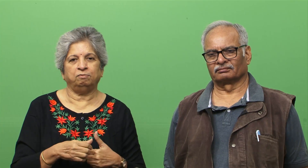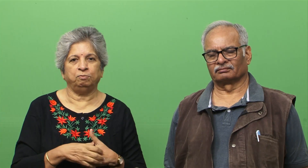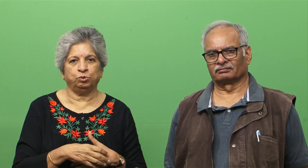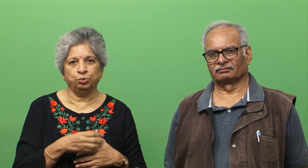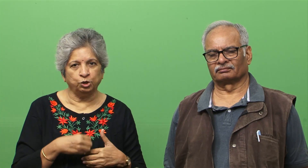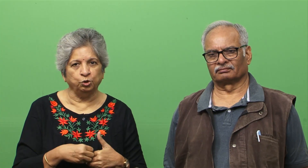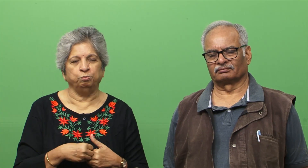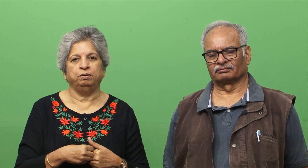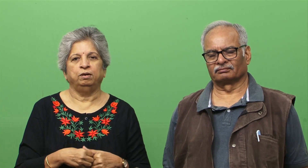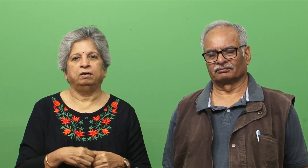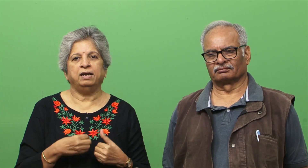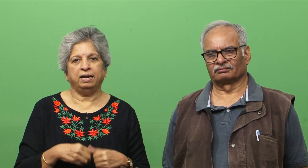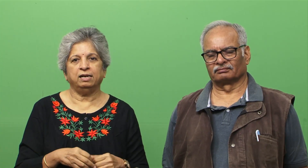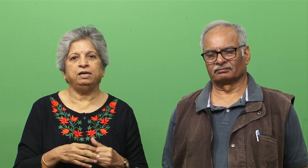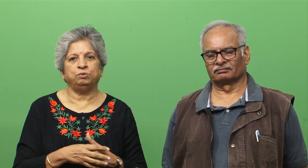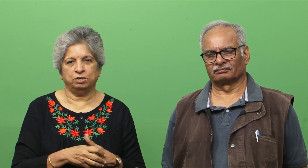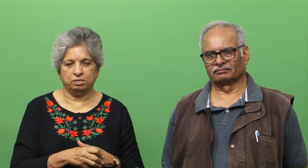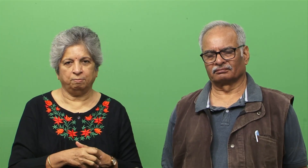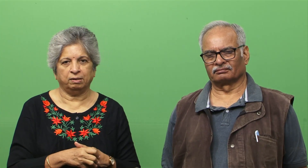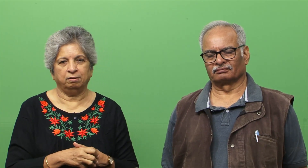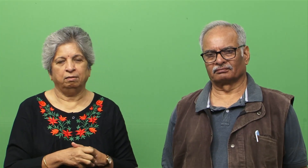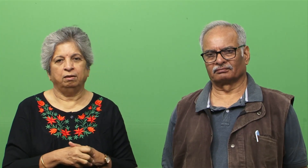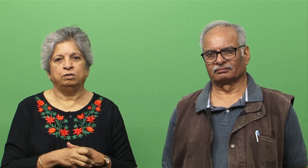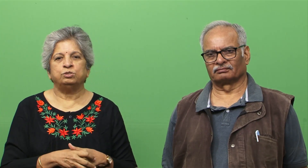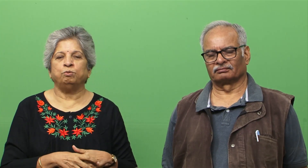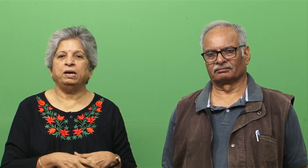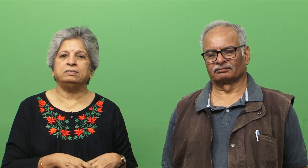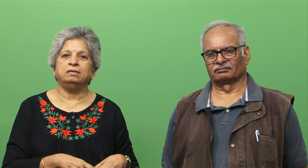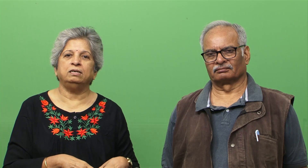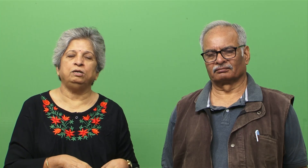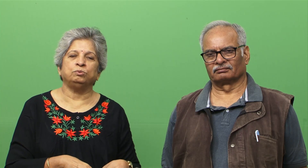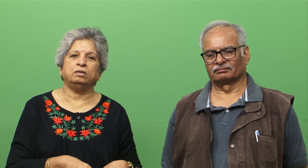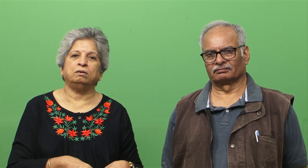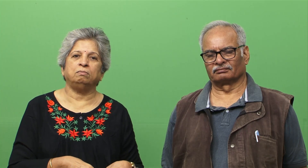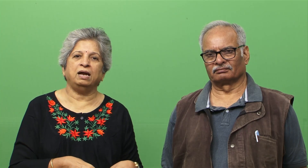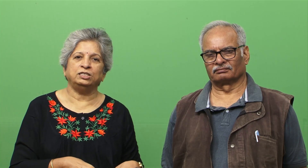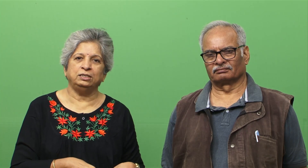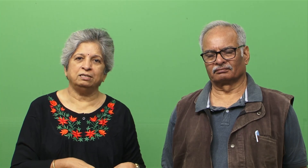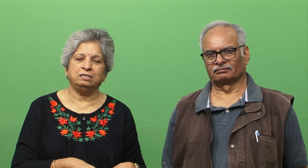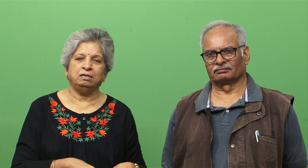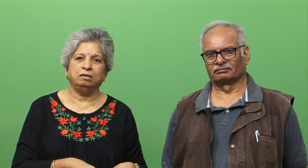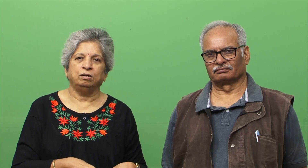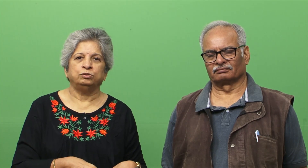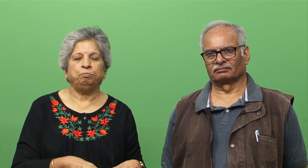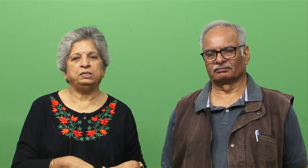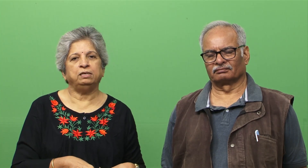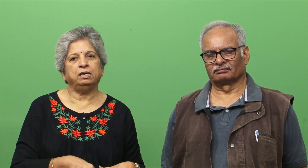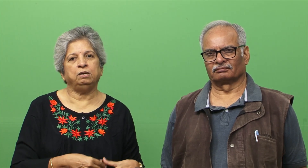uh through a tube directly into the stomach sto is done into the large intestine so patient can